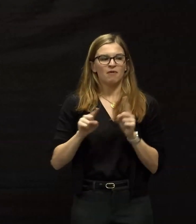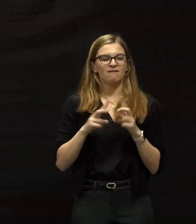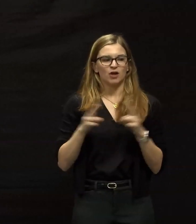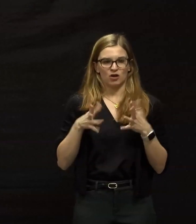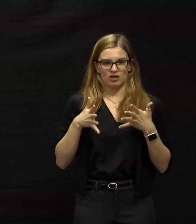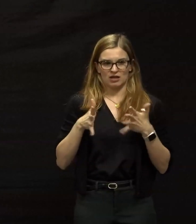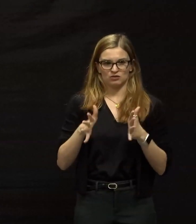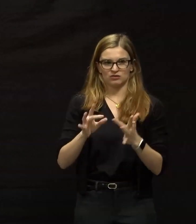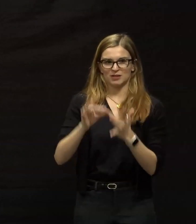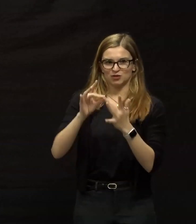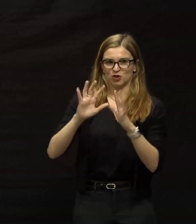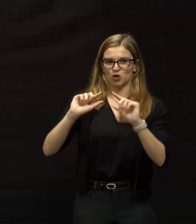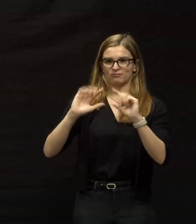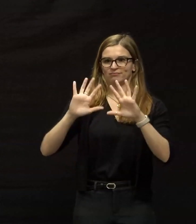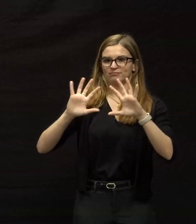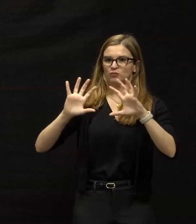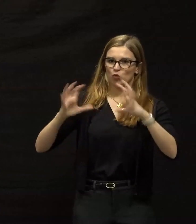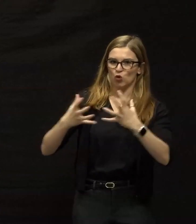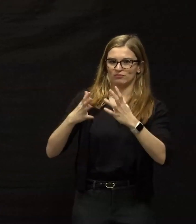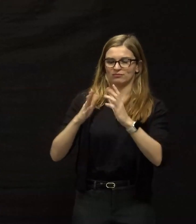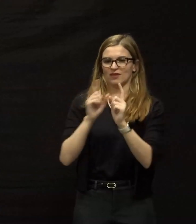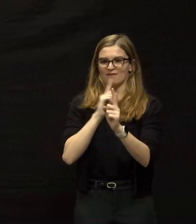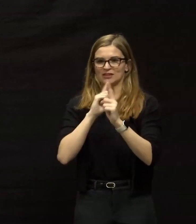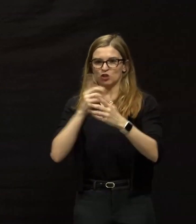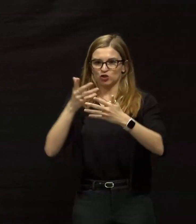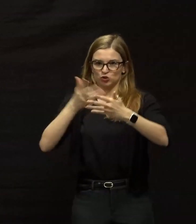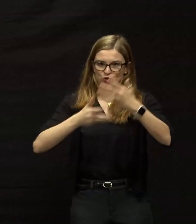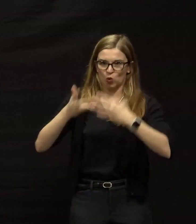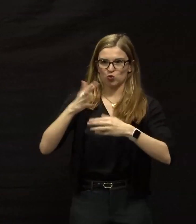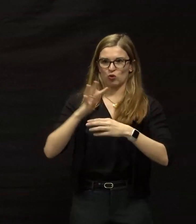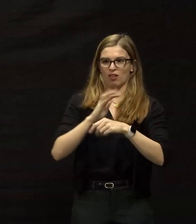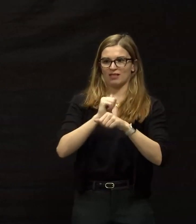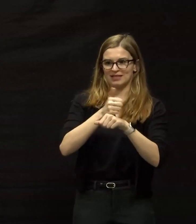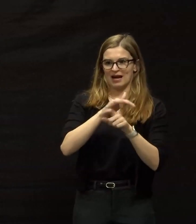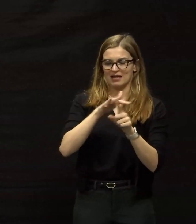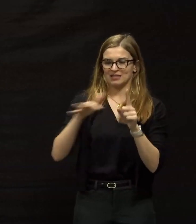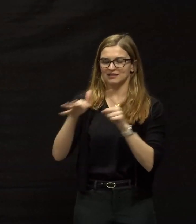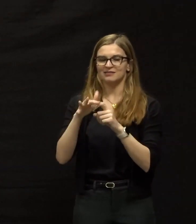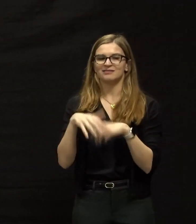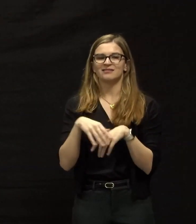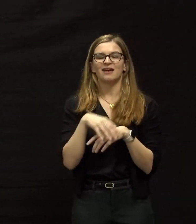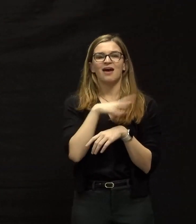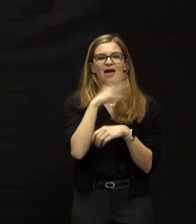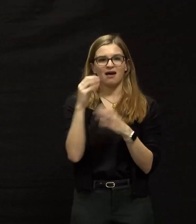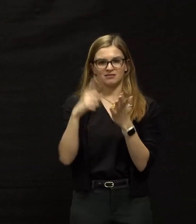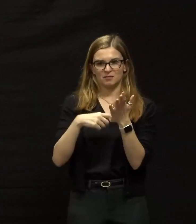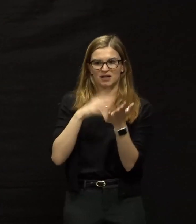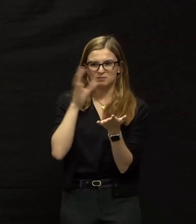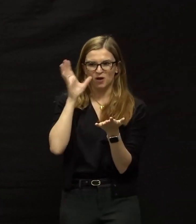they've kind of repressed that symptom. But there's lots of anxiety about being in large groups, large group settings.